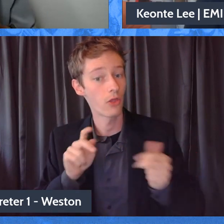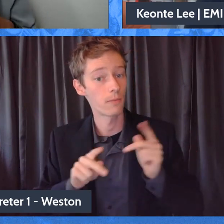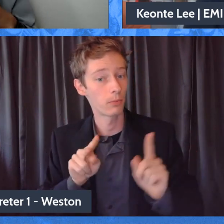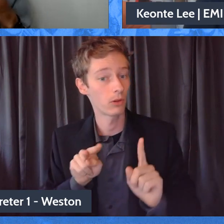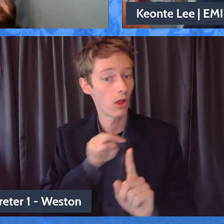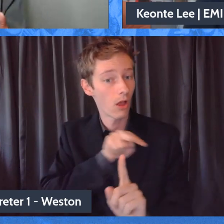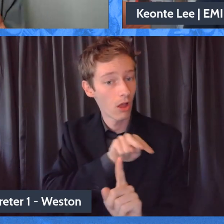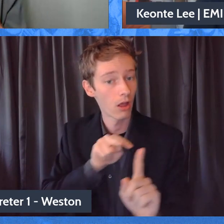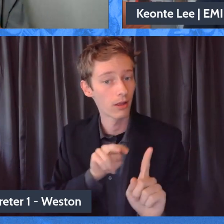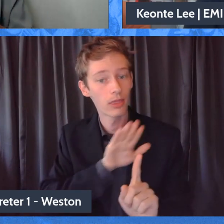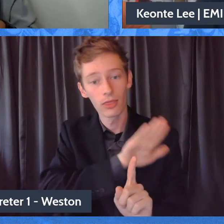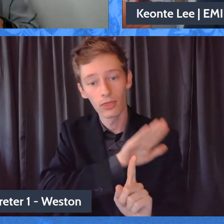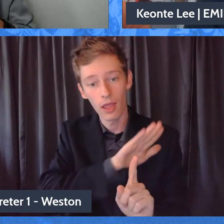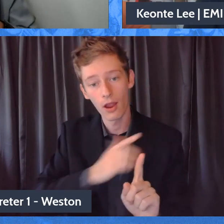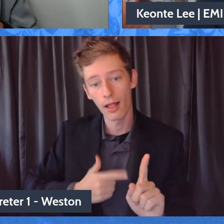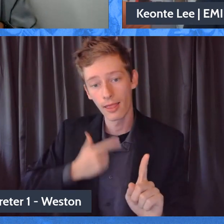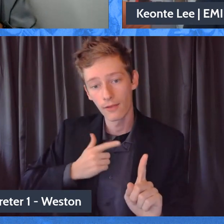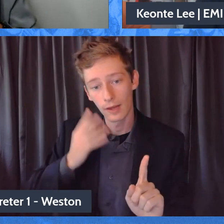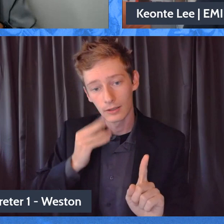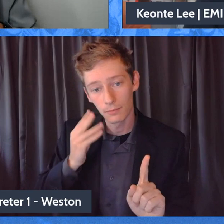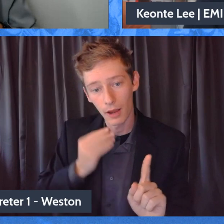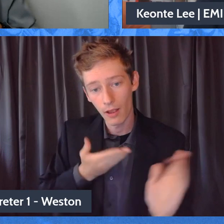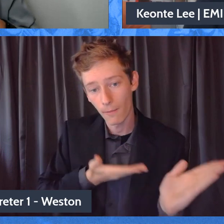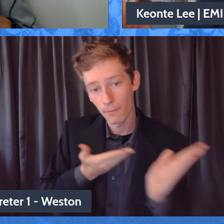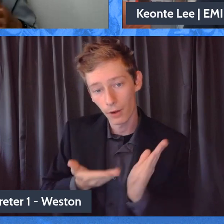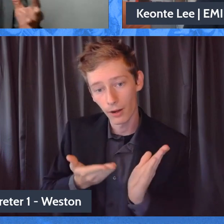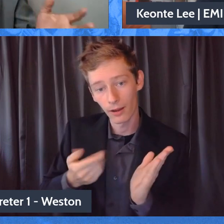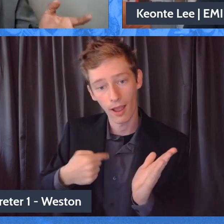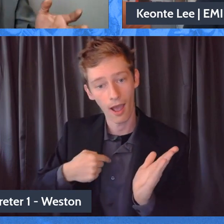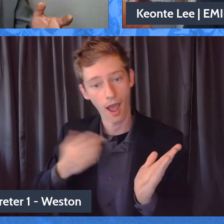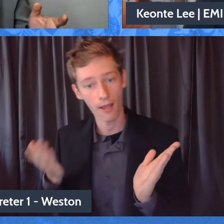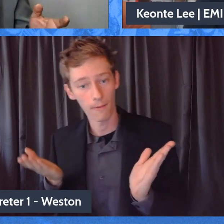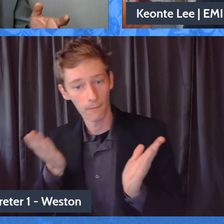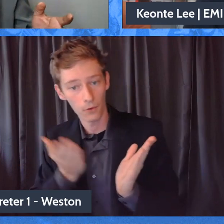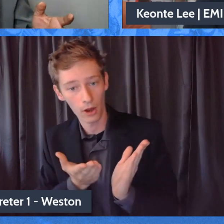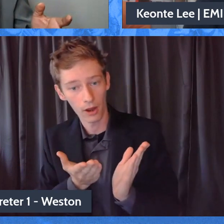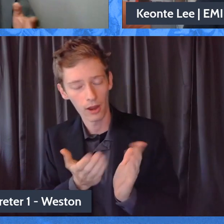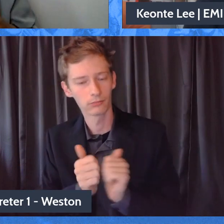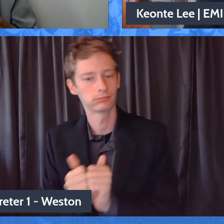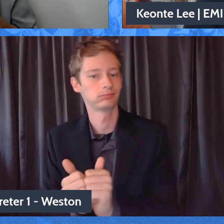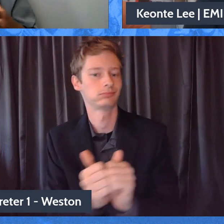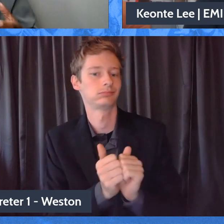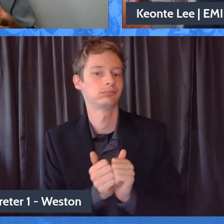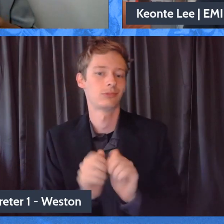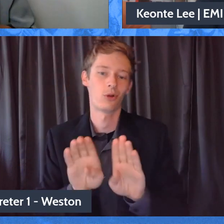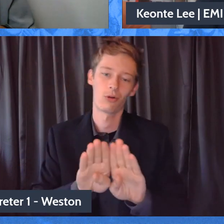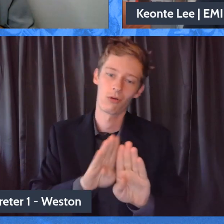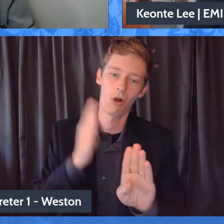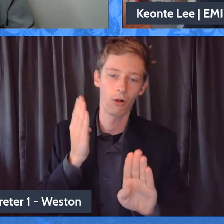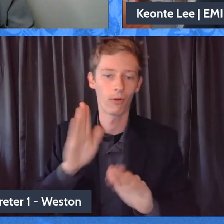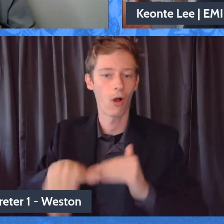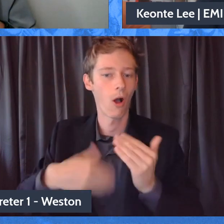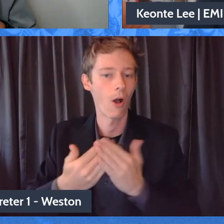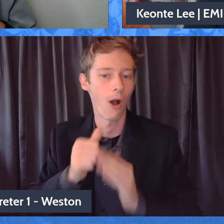and what I would like to bring as EMILY's List really throws the door open to all women who wants to serve in public offices.